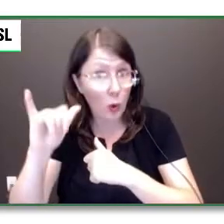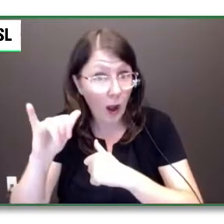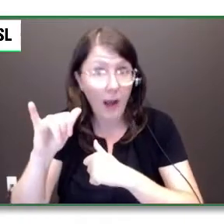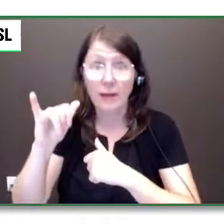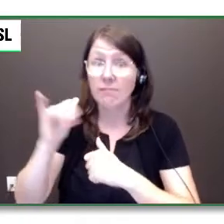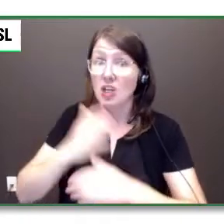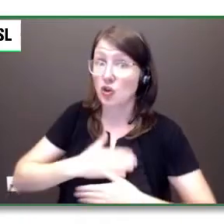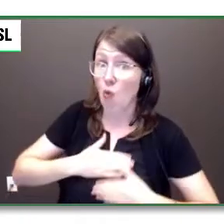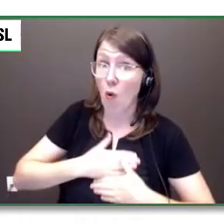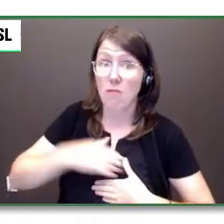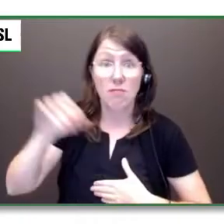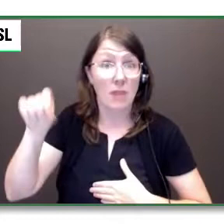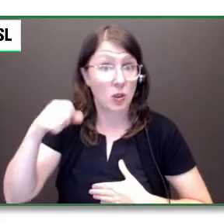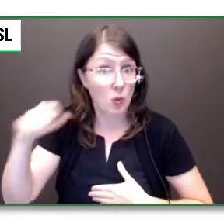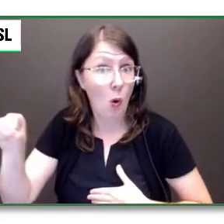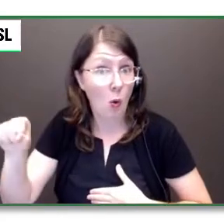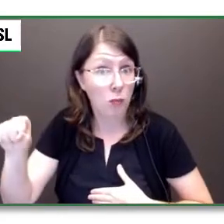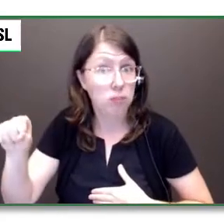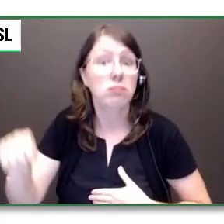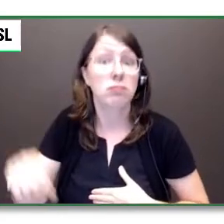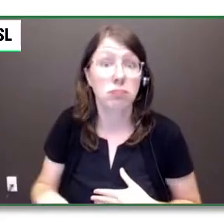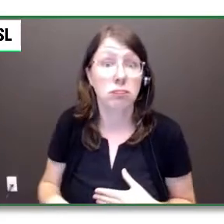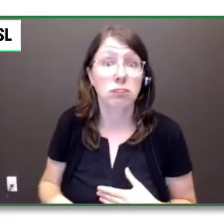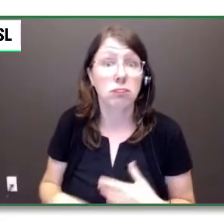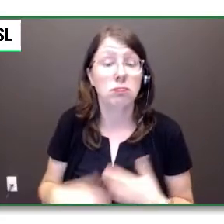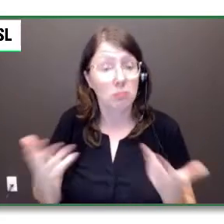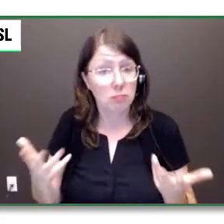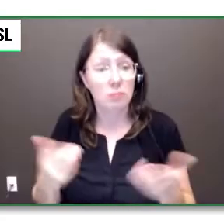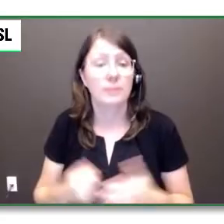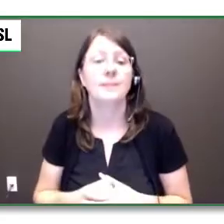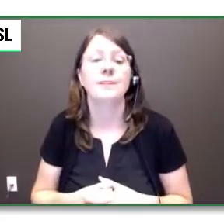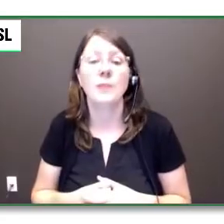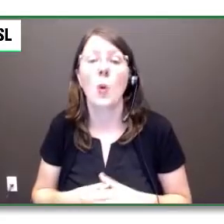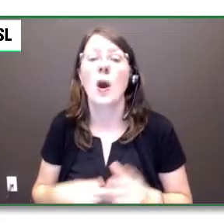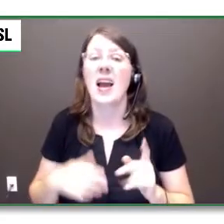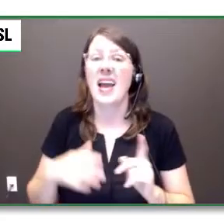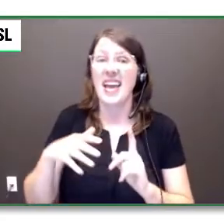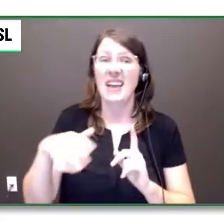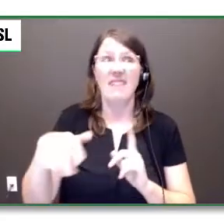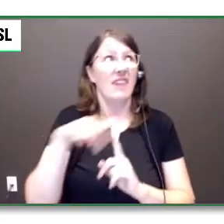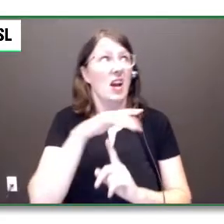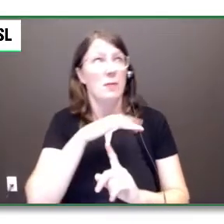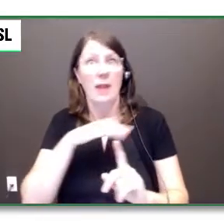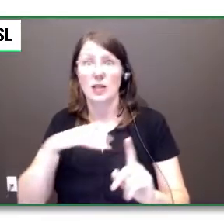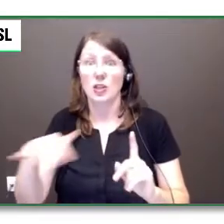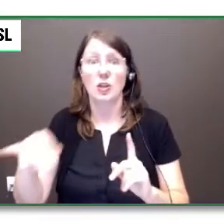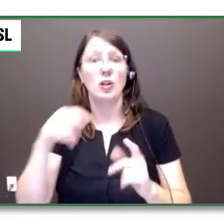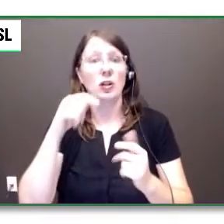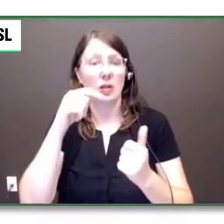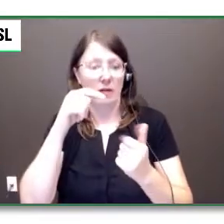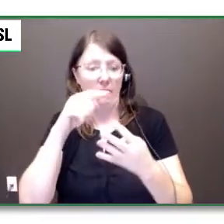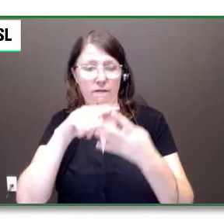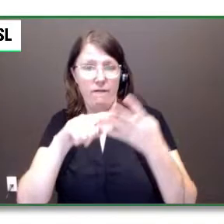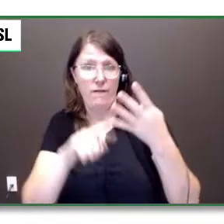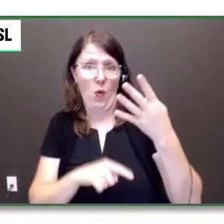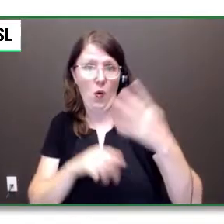um there were really these four clusters of environmental factors that affected each of these steps